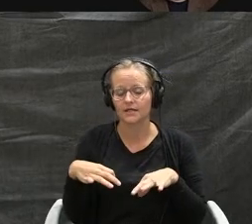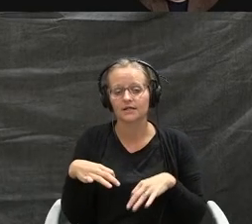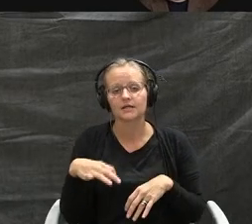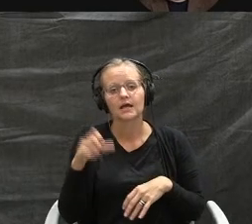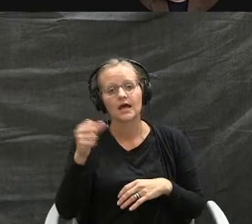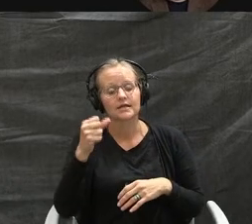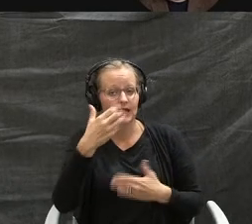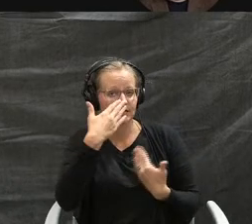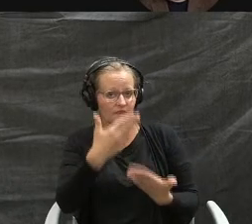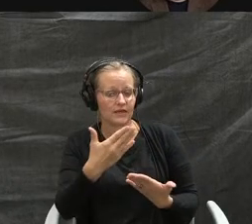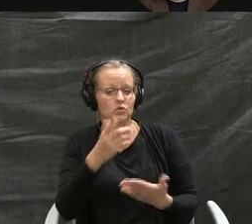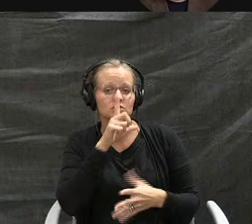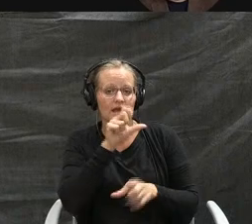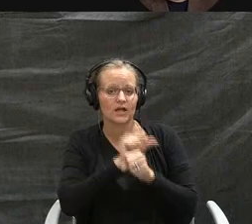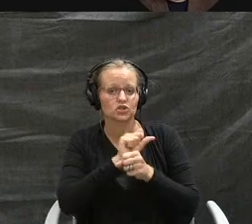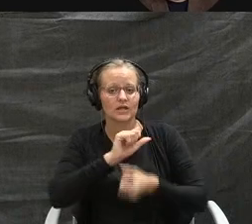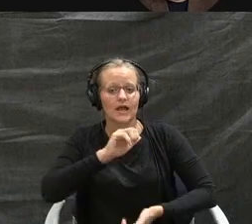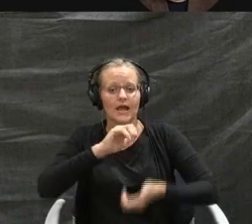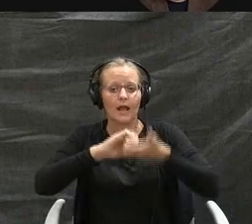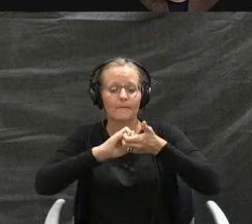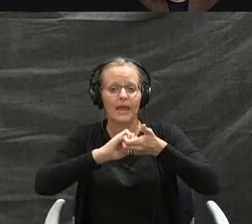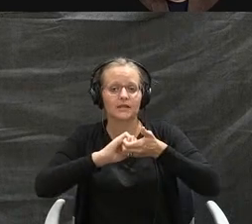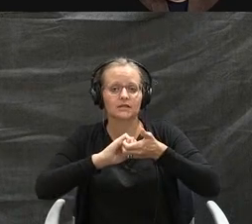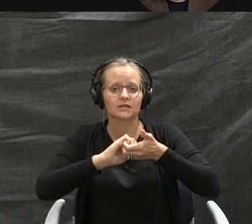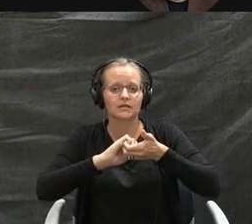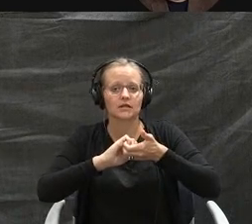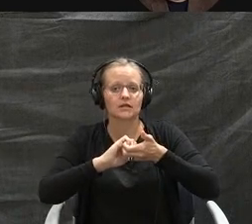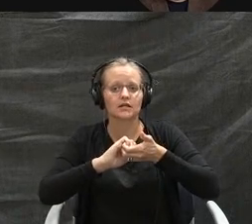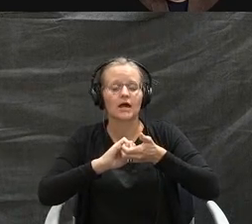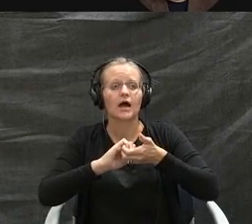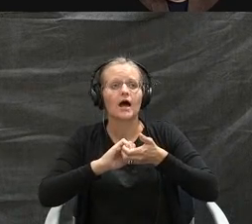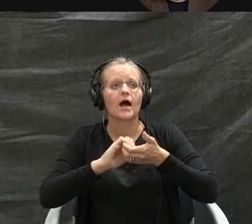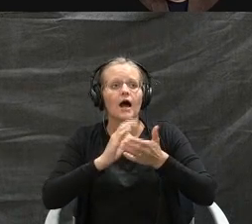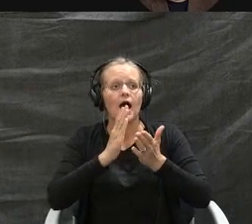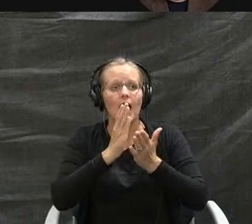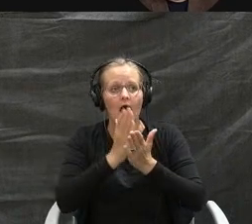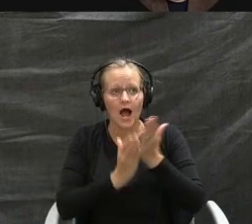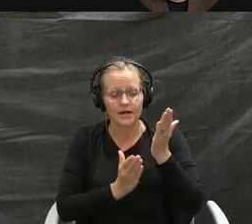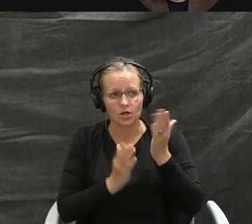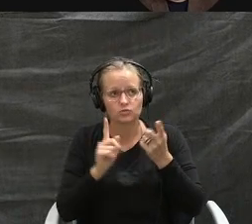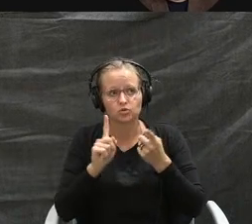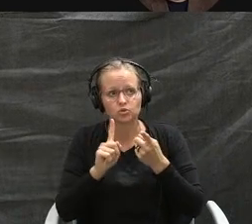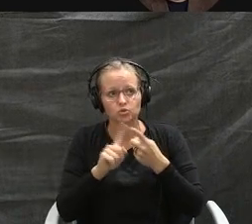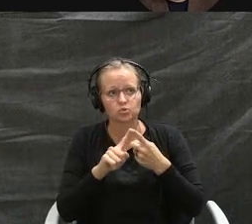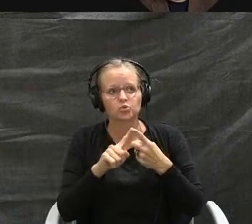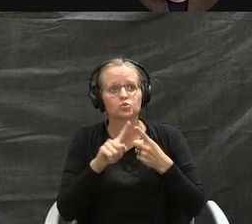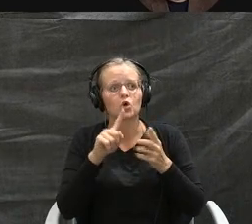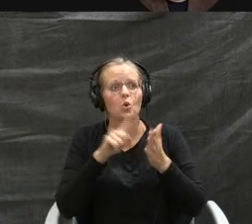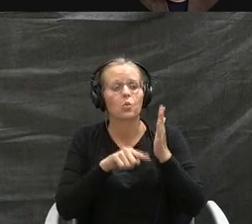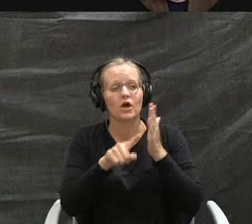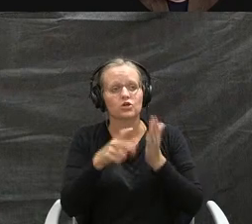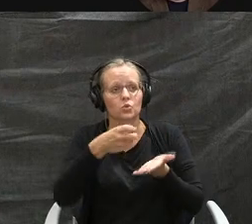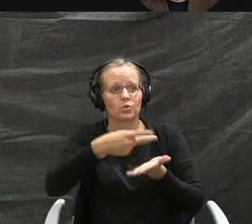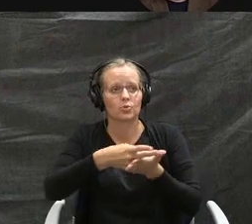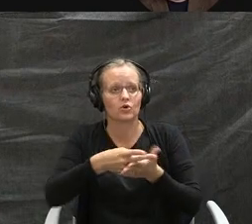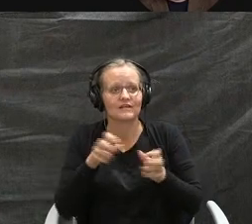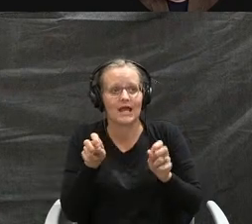This is actually a companion board item to the one that you just approved. What this is is it allows us to utilize the bond